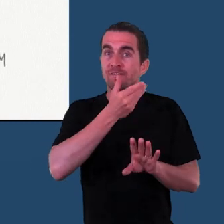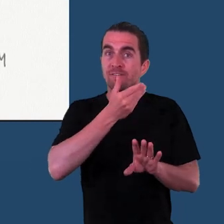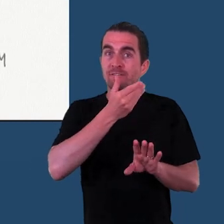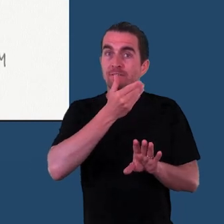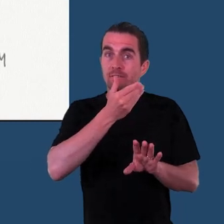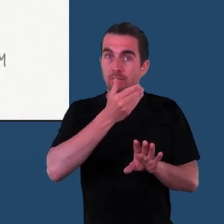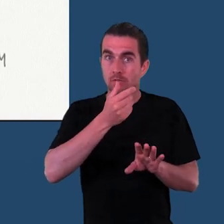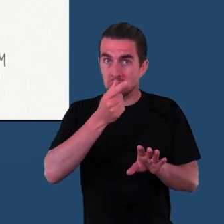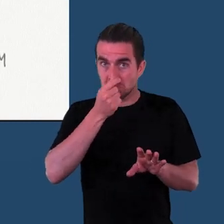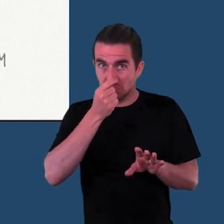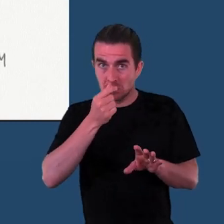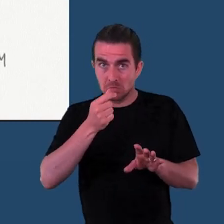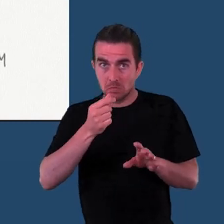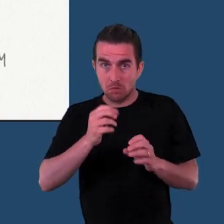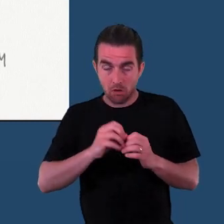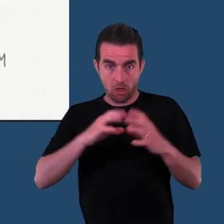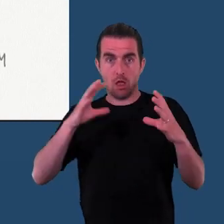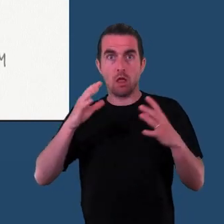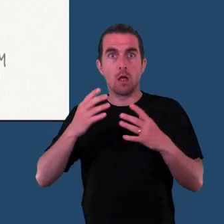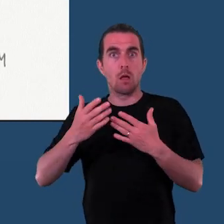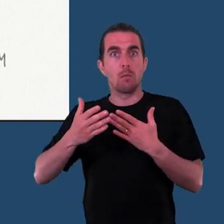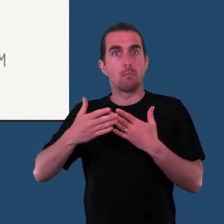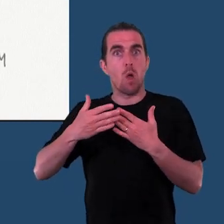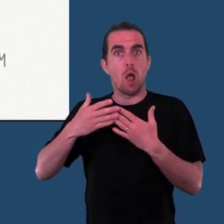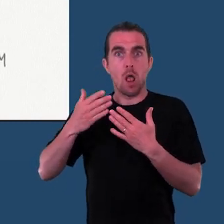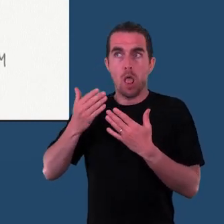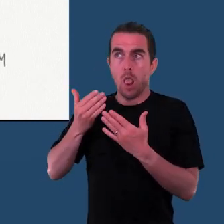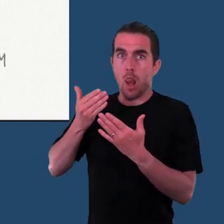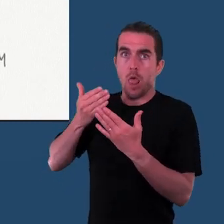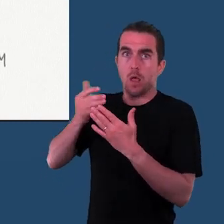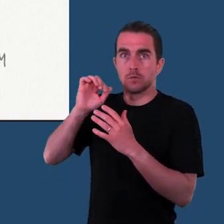to see if they can get something more closely dinosaur-like.